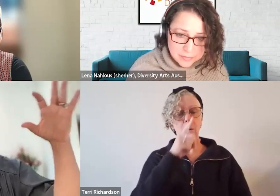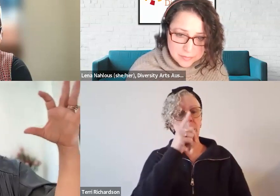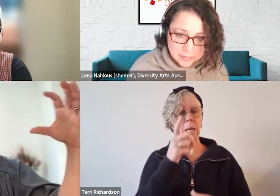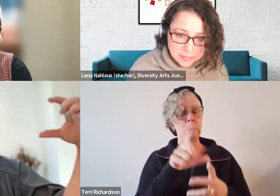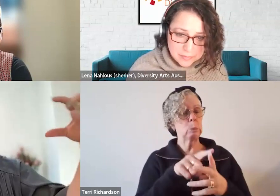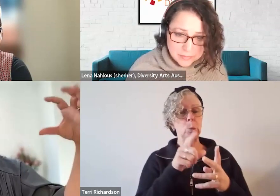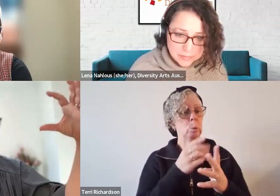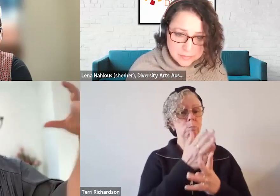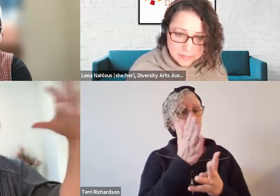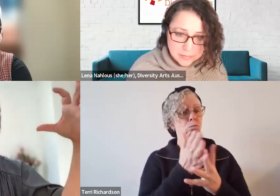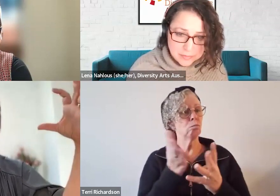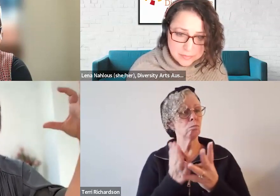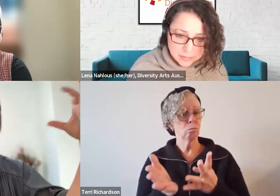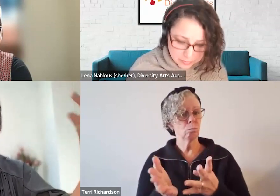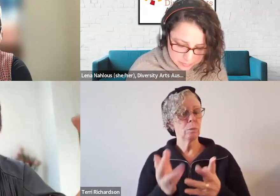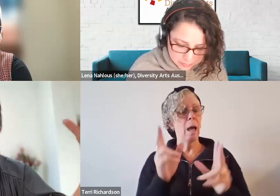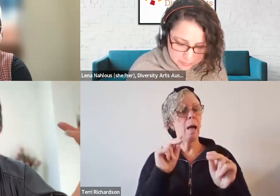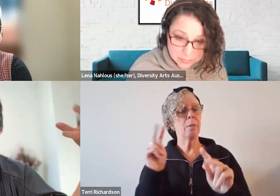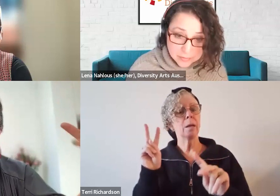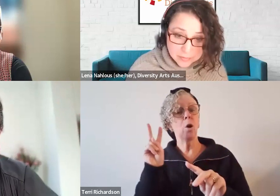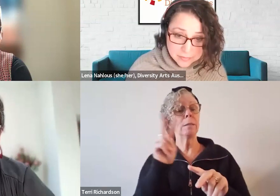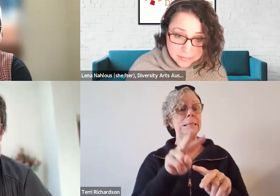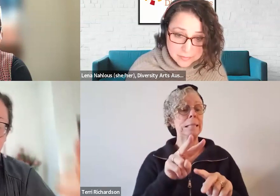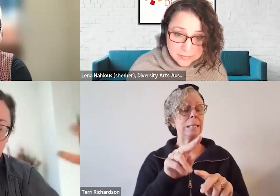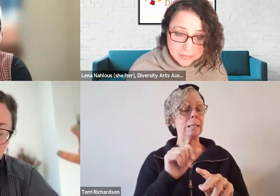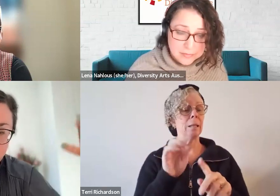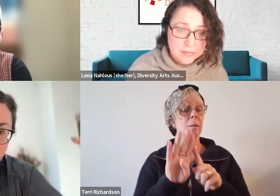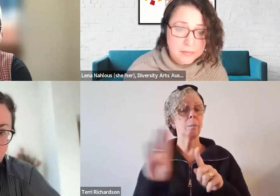are then just overseen by a minimally viable something.